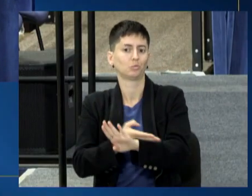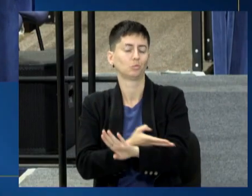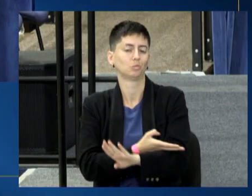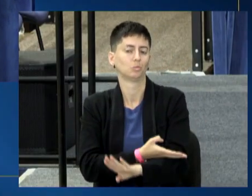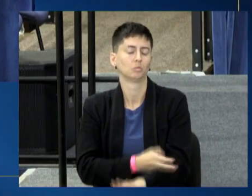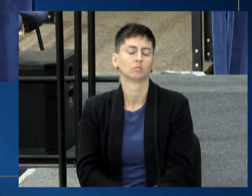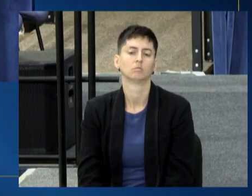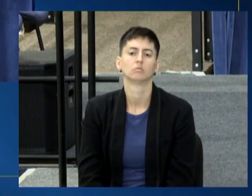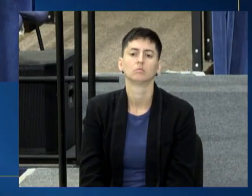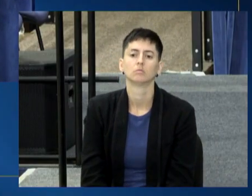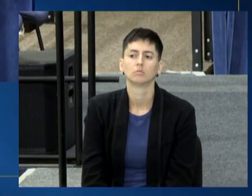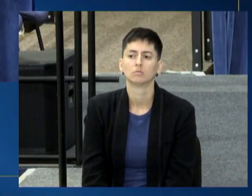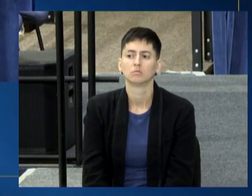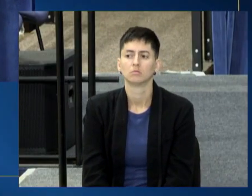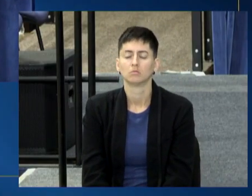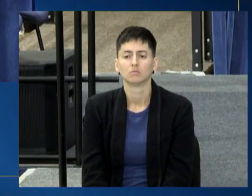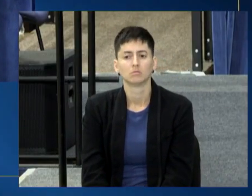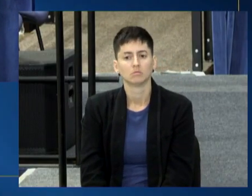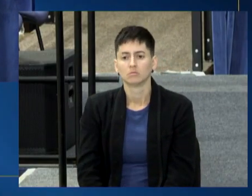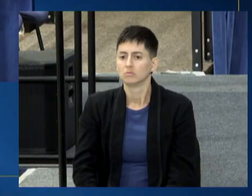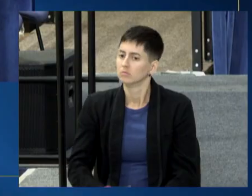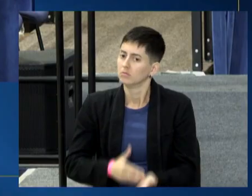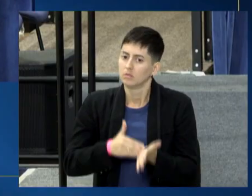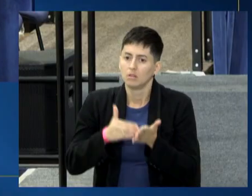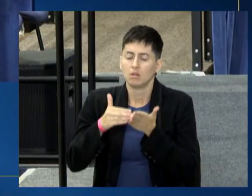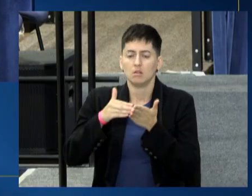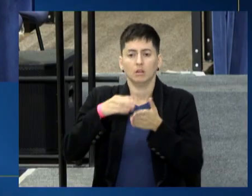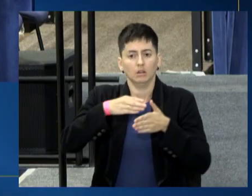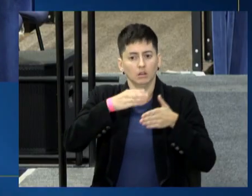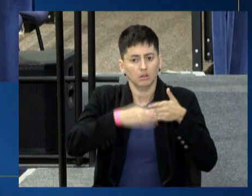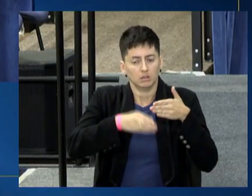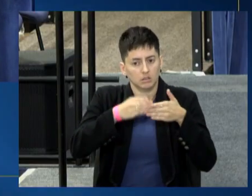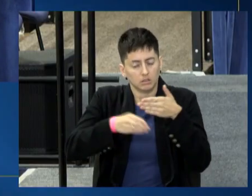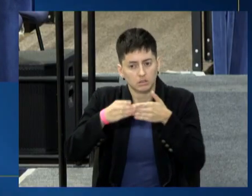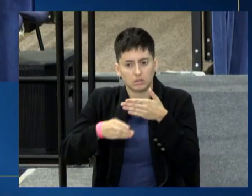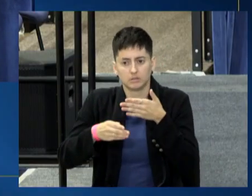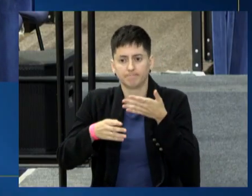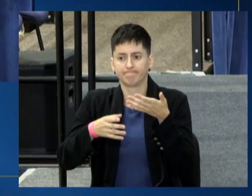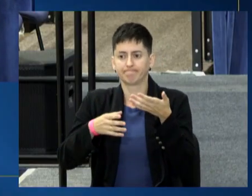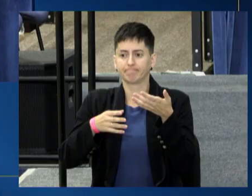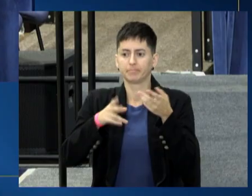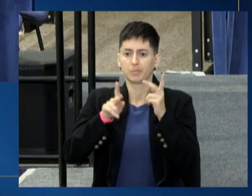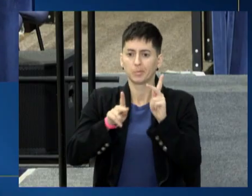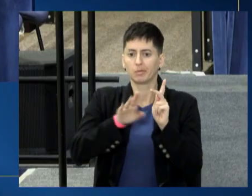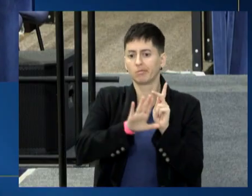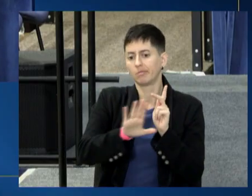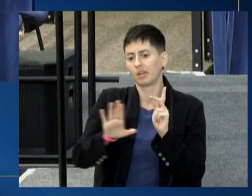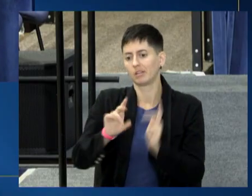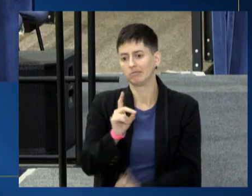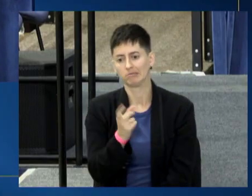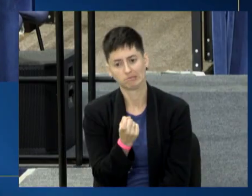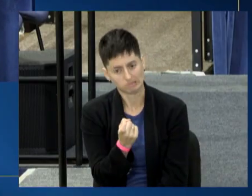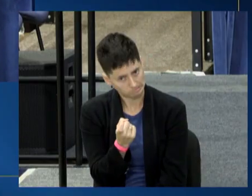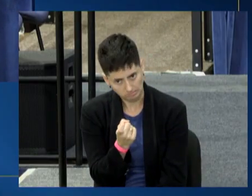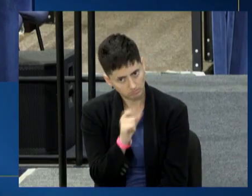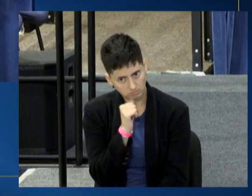We have outcomes that are, you know, great if we live in cities or close to NCI centers. But